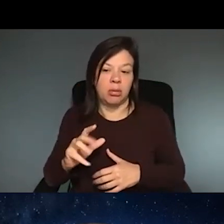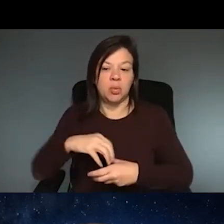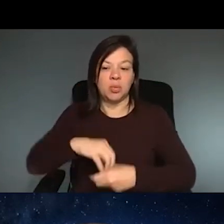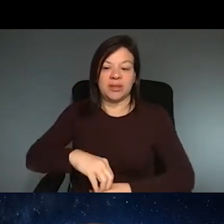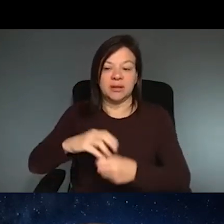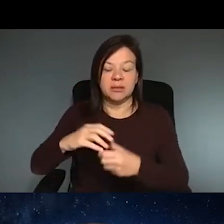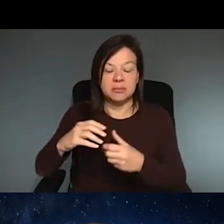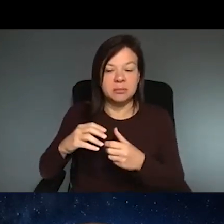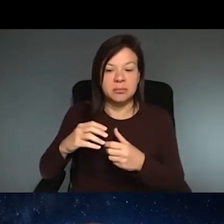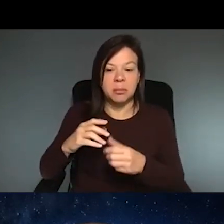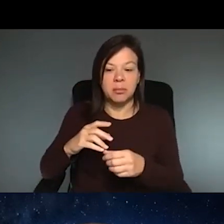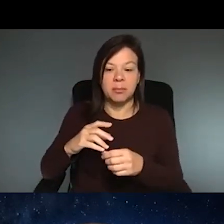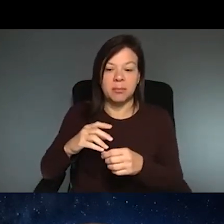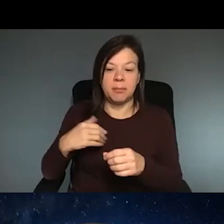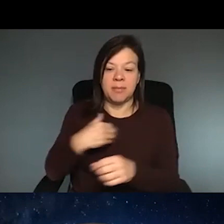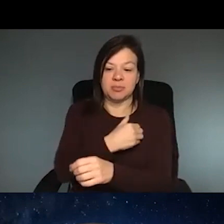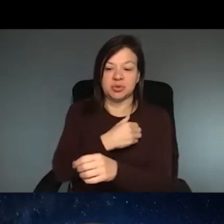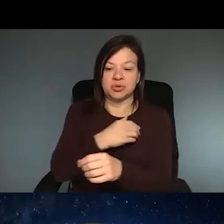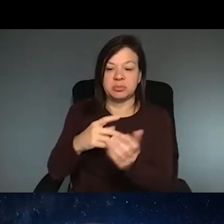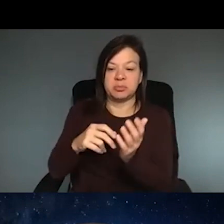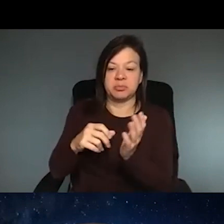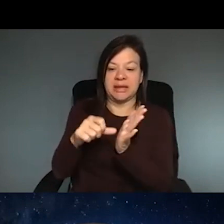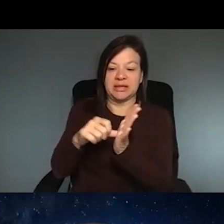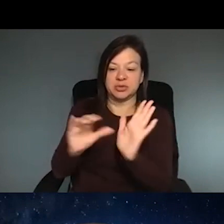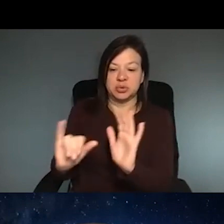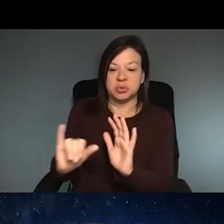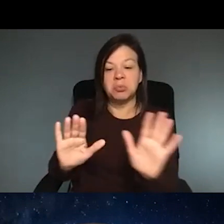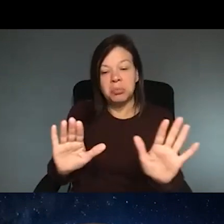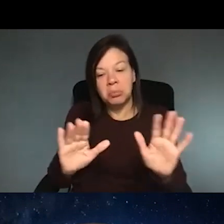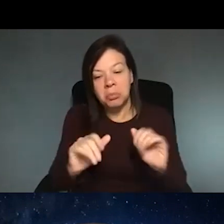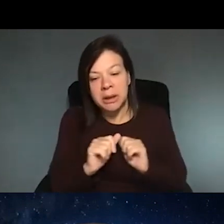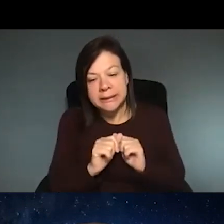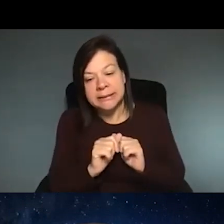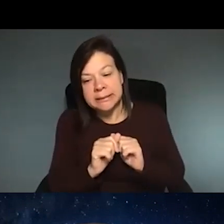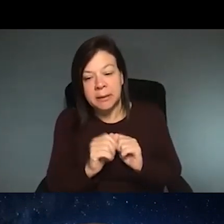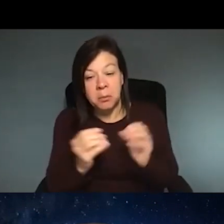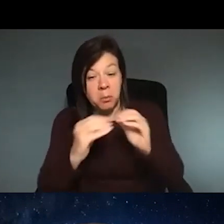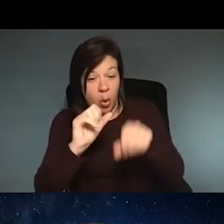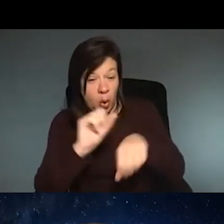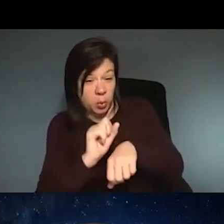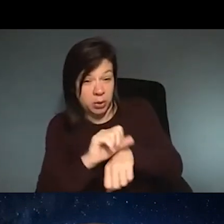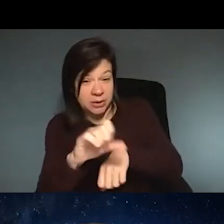THAT IS A BIT MORE WORK BUT TECHNICALLY IT IS POSSIBLE